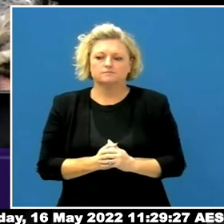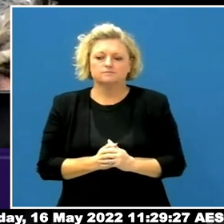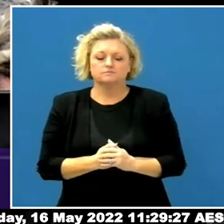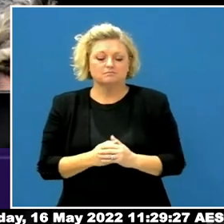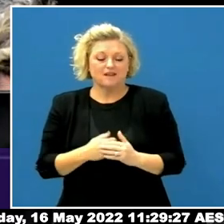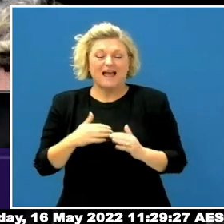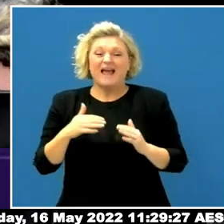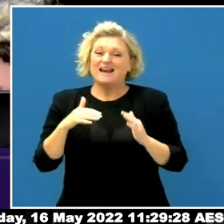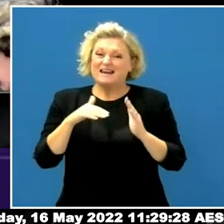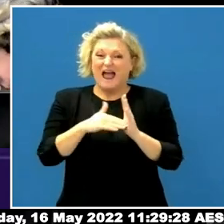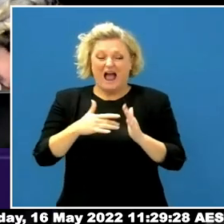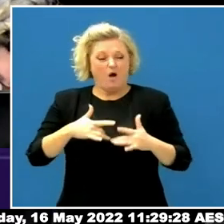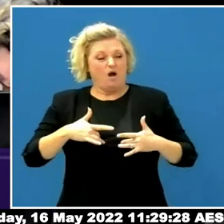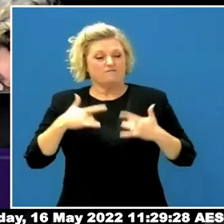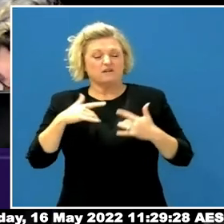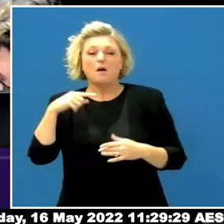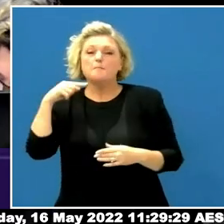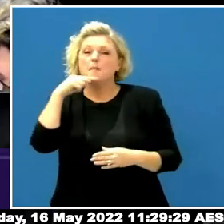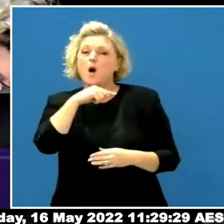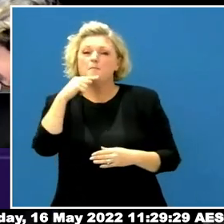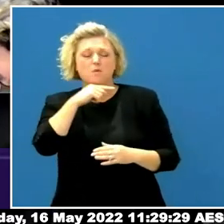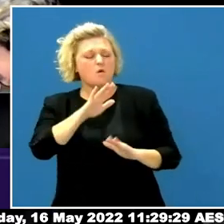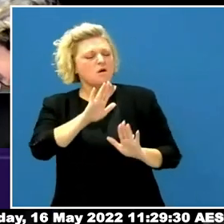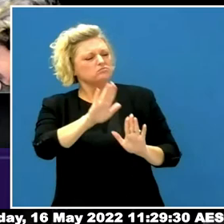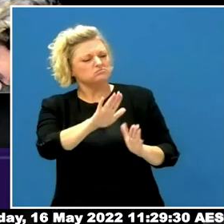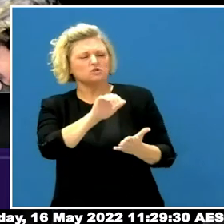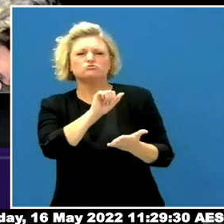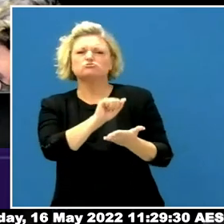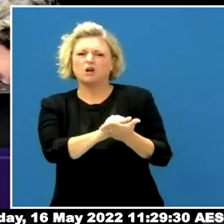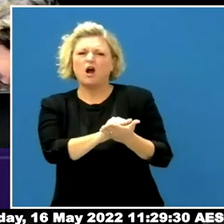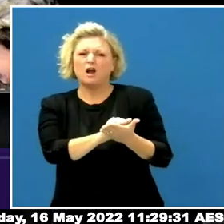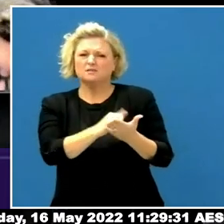used to be. It has taken a - a long while.